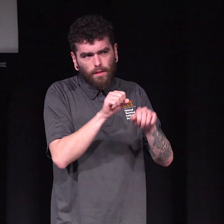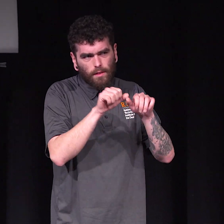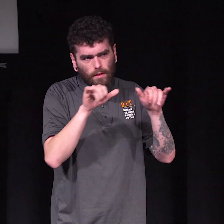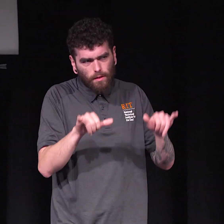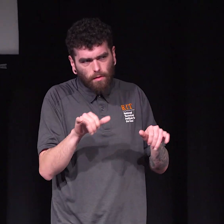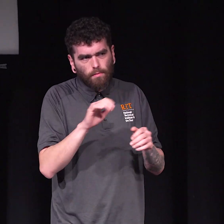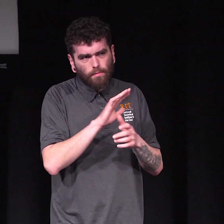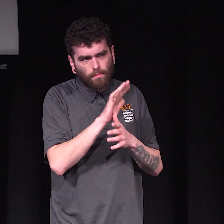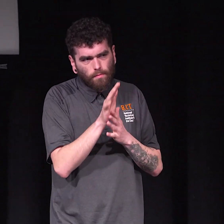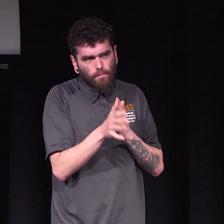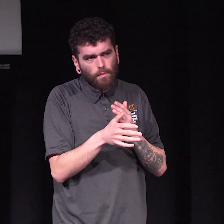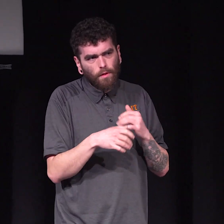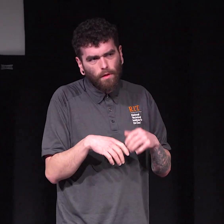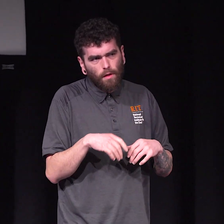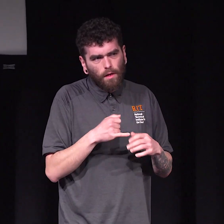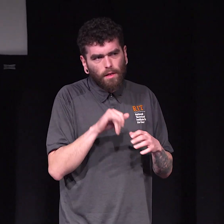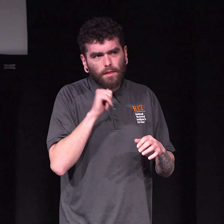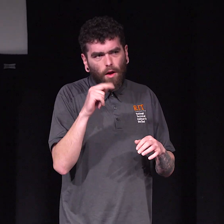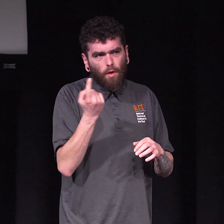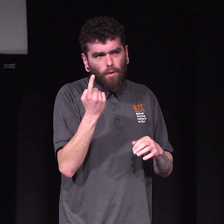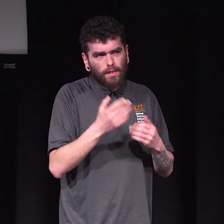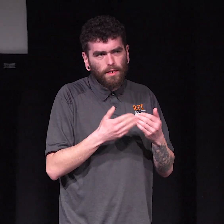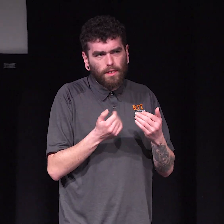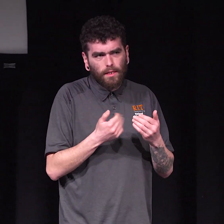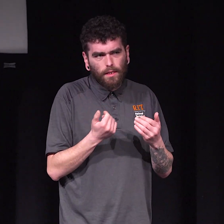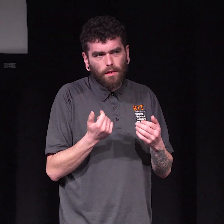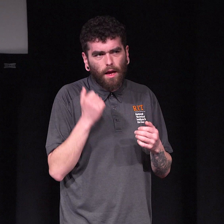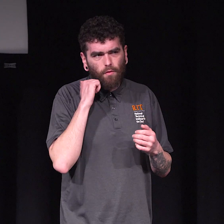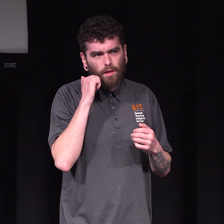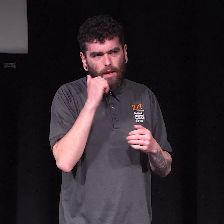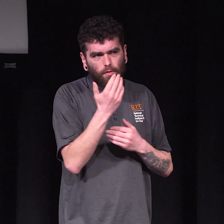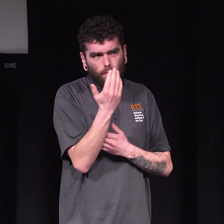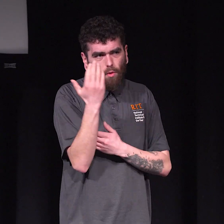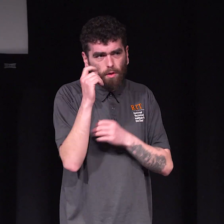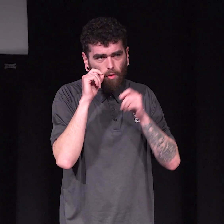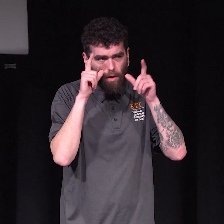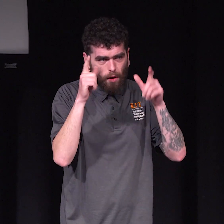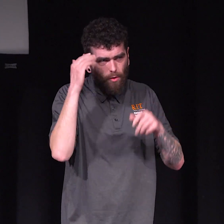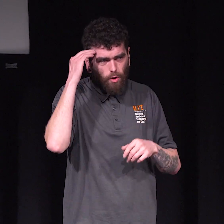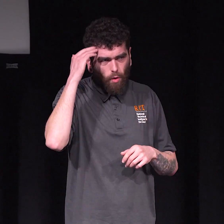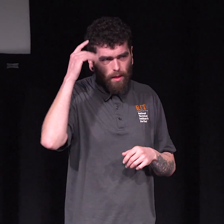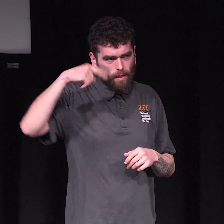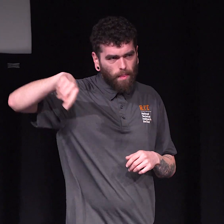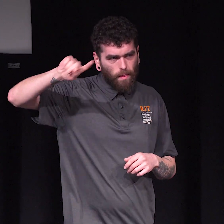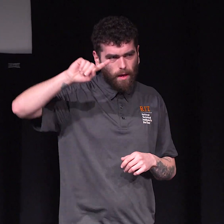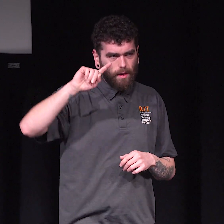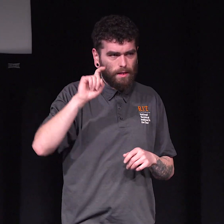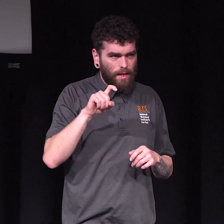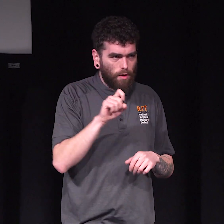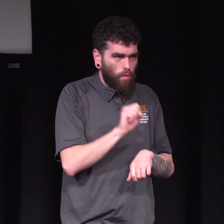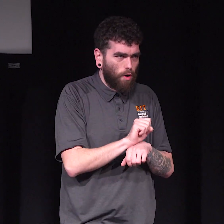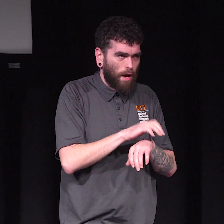and improving the system to better include Deaf people. I know it's not always easy and, you know,